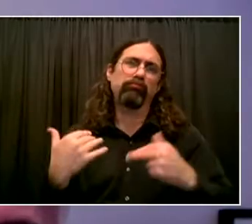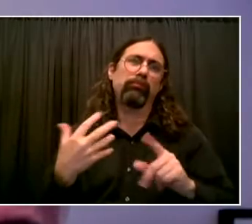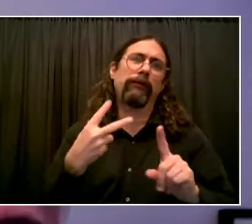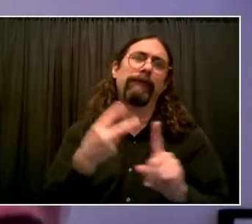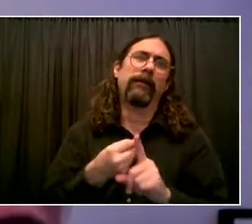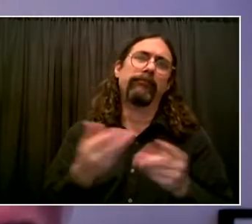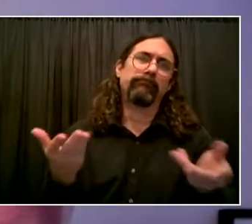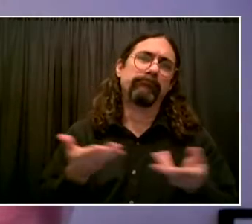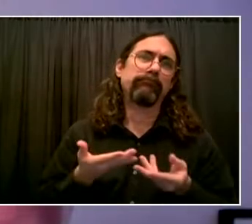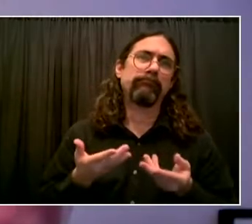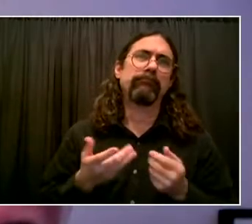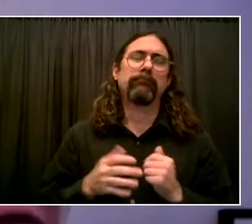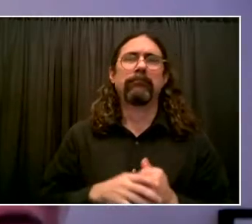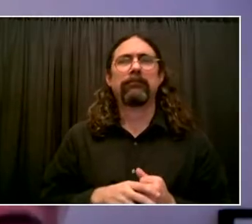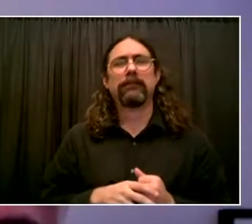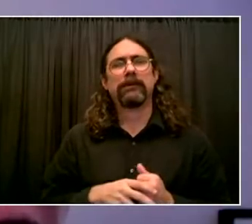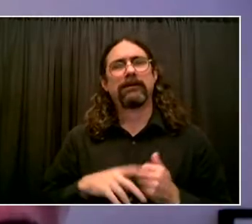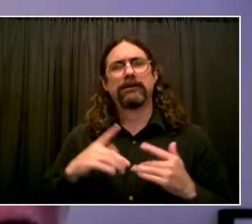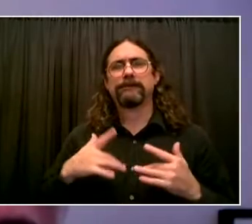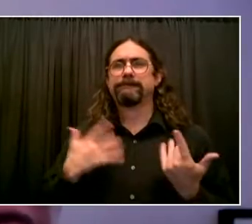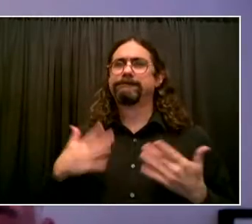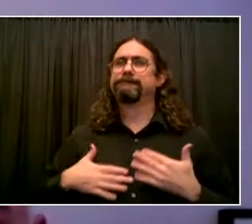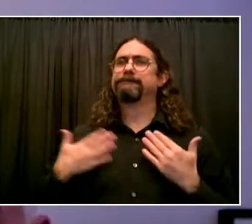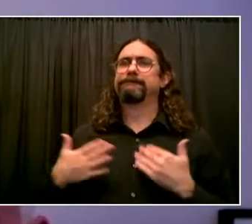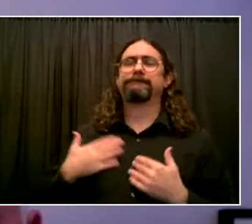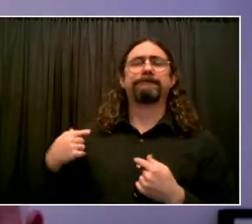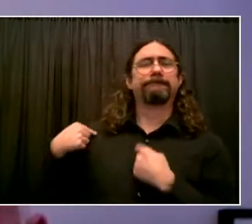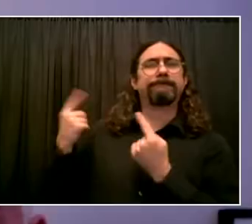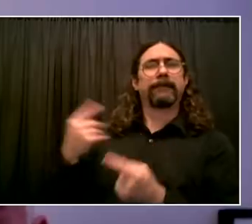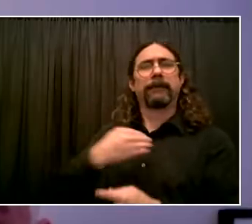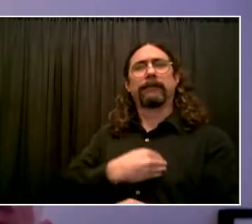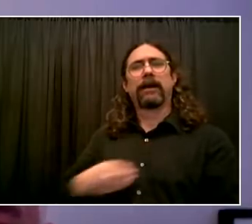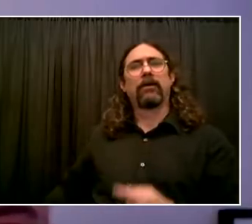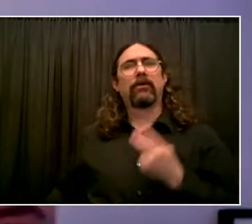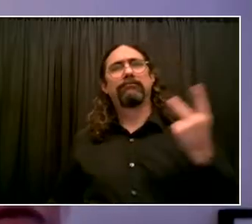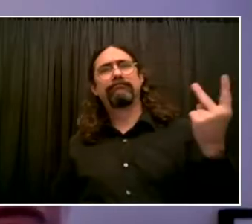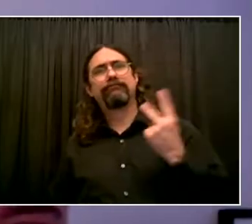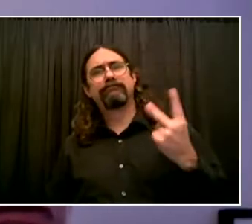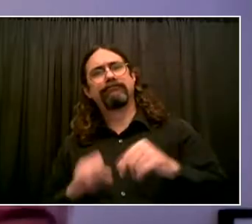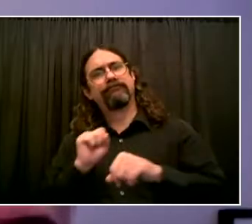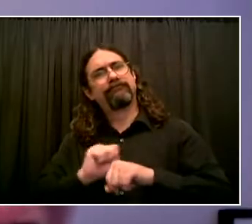AND THE DEBLASIO ADMINISTRATION, WE ARE GOING TO MAKE SURE THAT